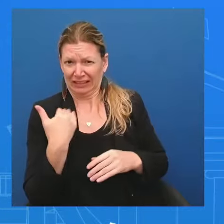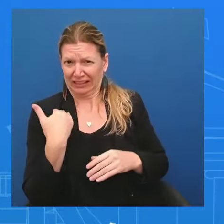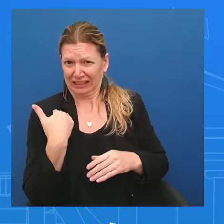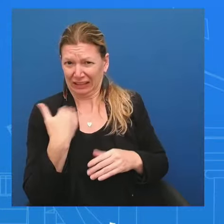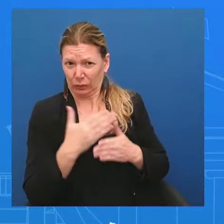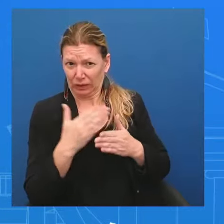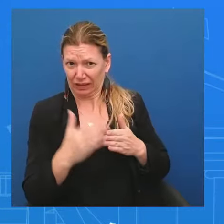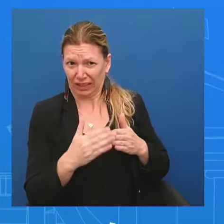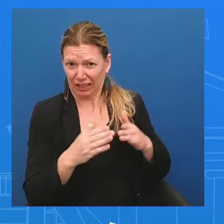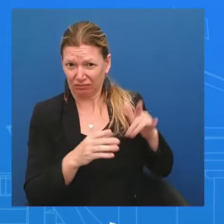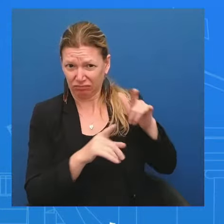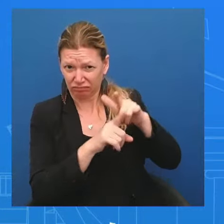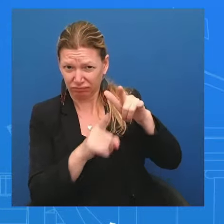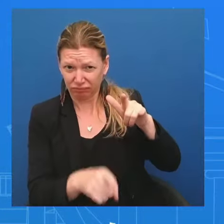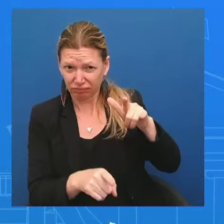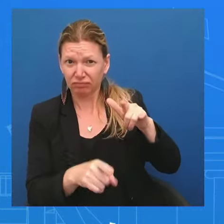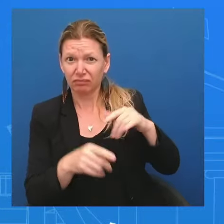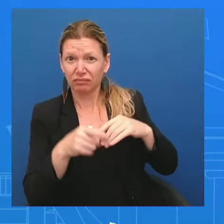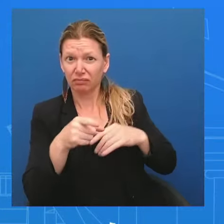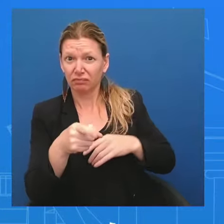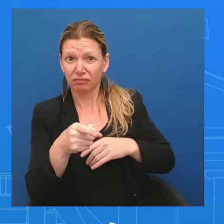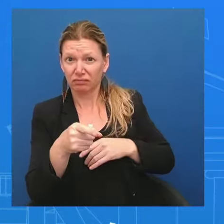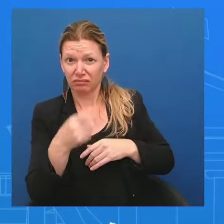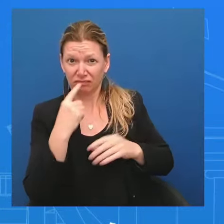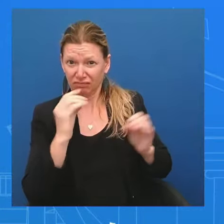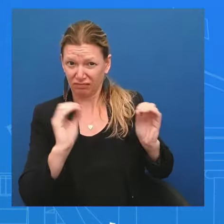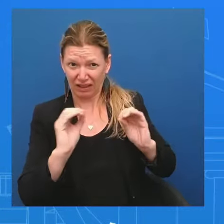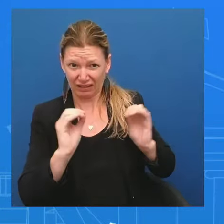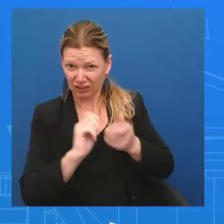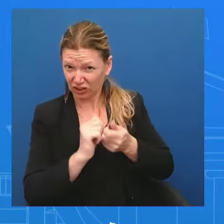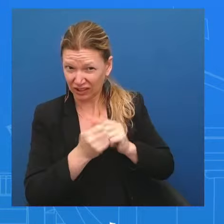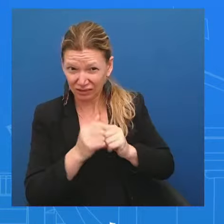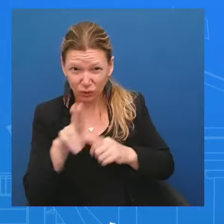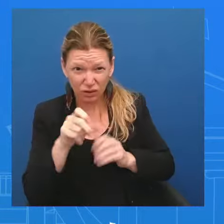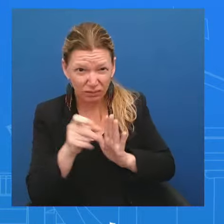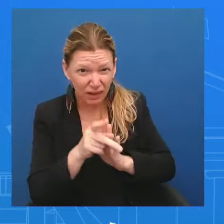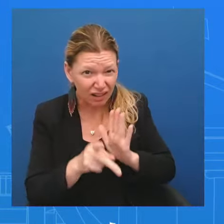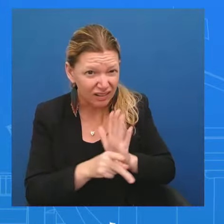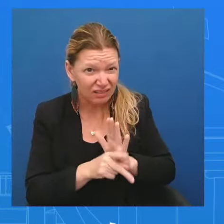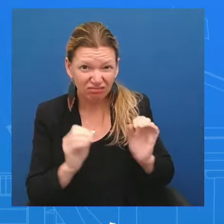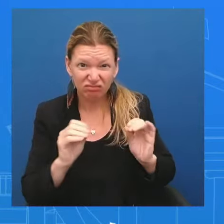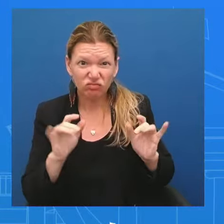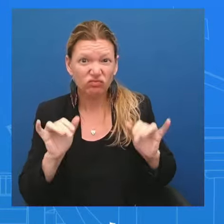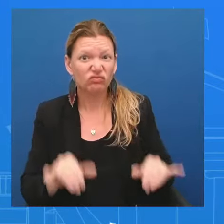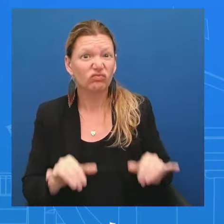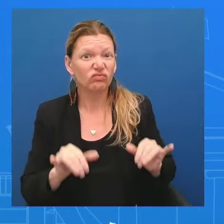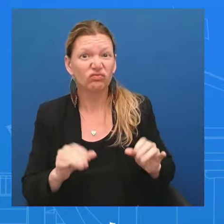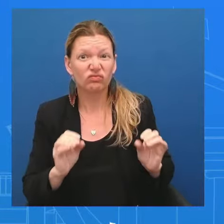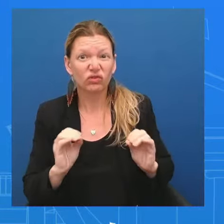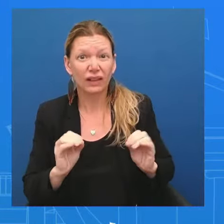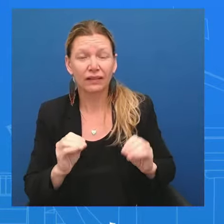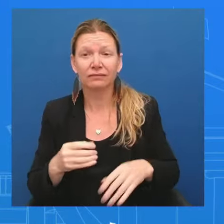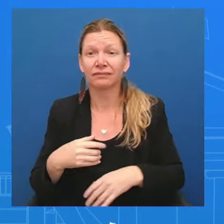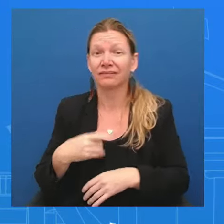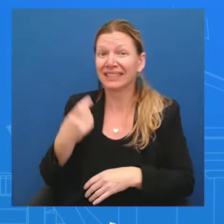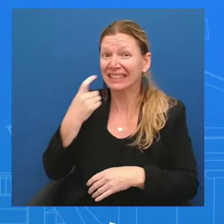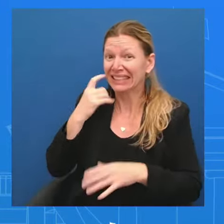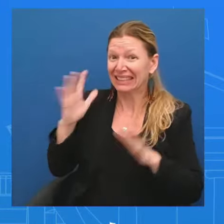or is changing in regards to -- Mr. Kirby: As a result of this strike on Sunday, I have no policy changes to speak to. It just happened.